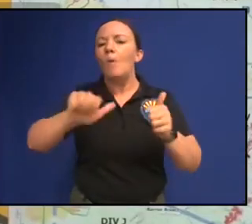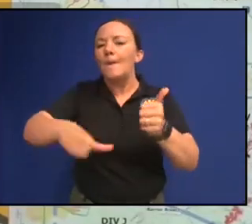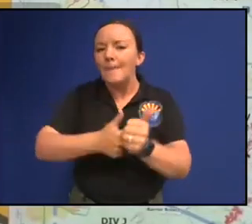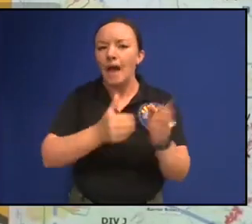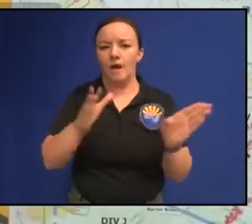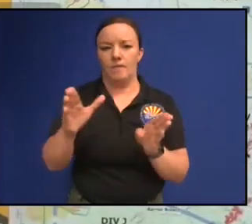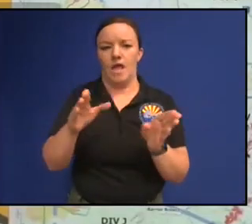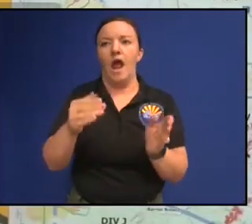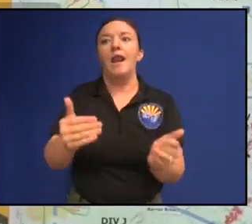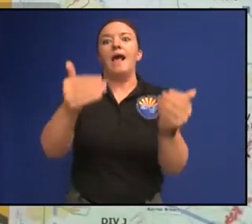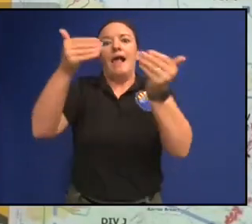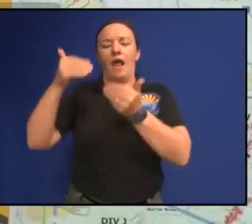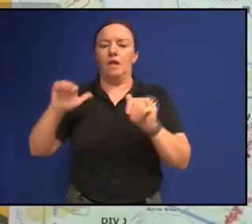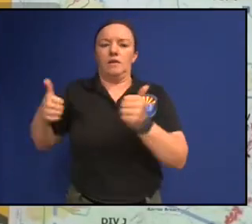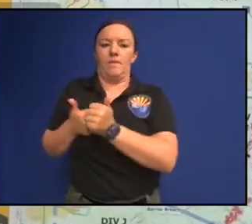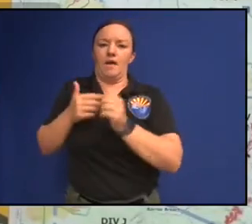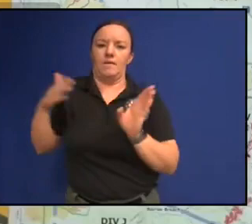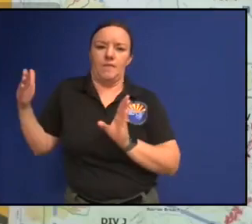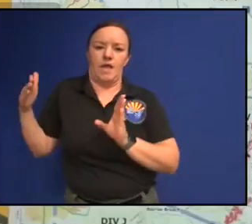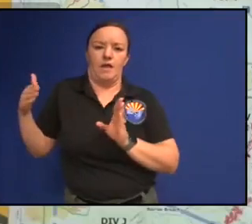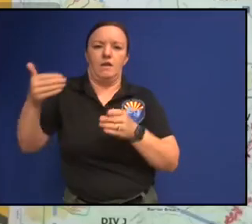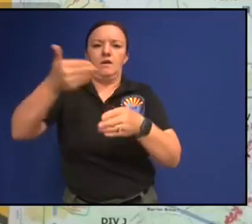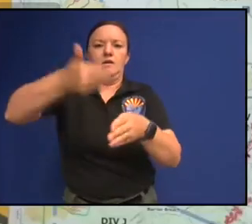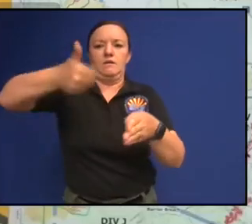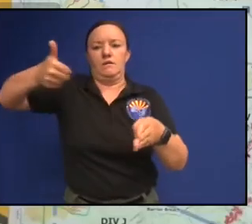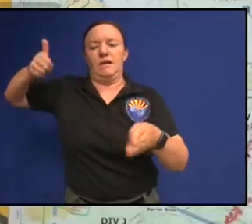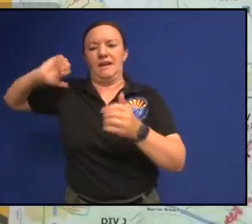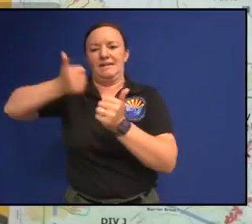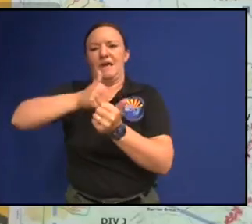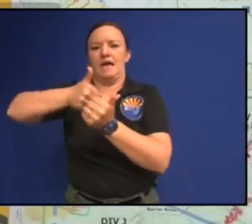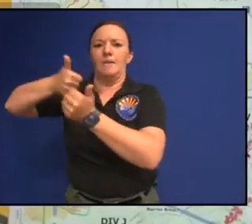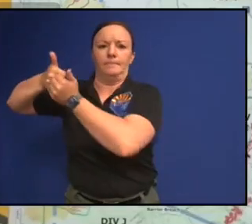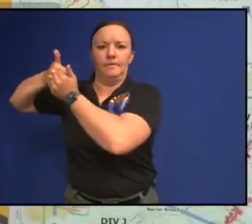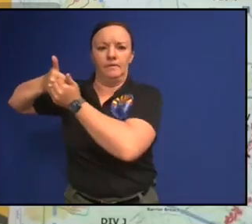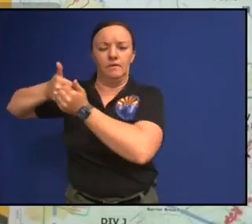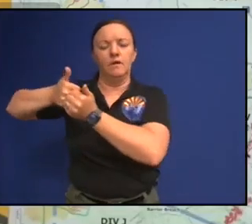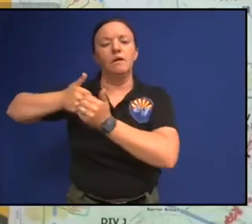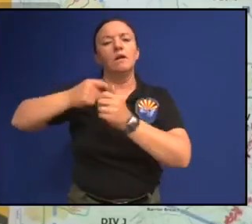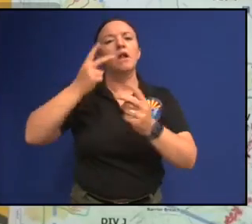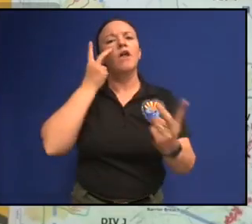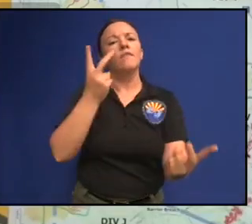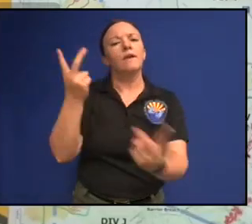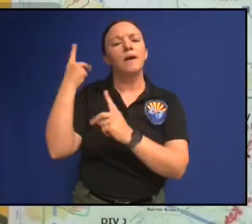I WANT YOU TO GO BACK TO A MONTH AGO WHEN WE WERE